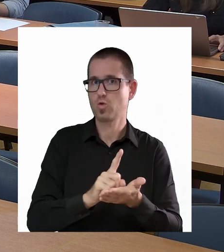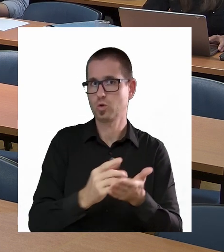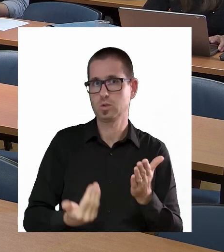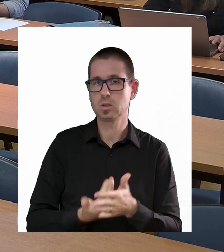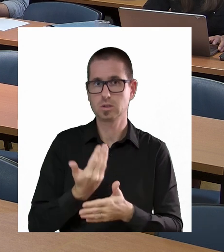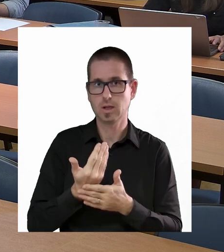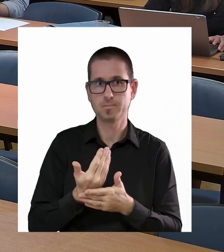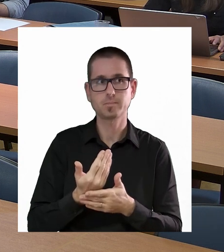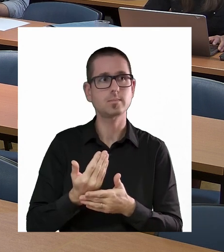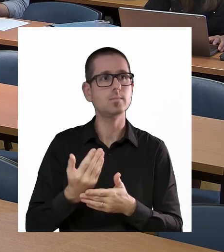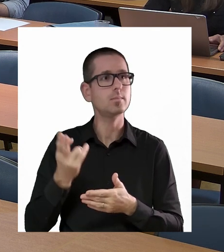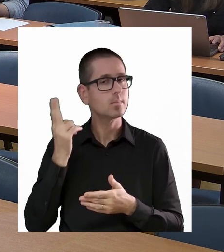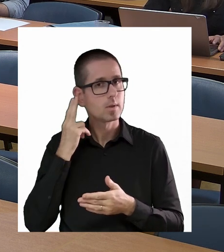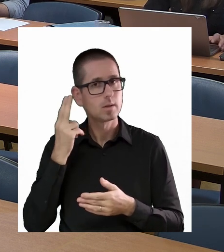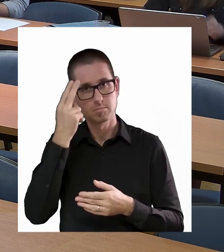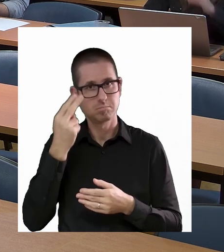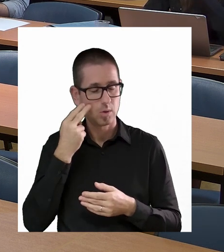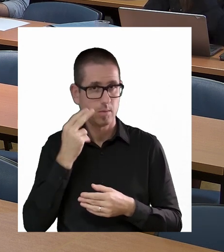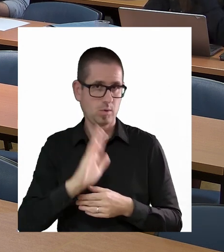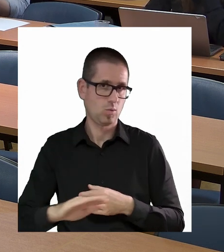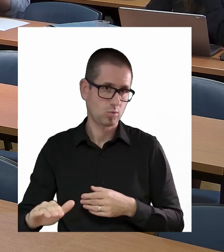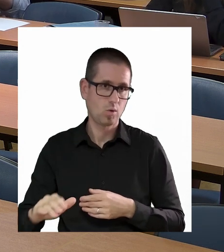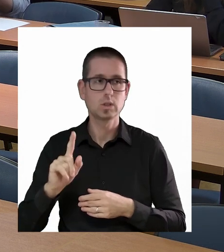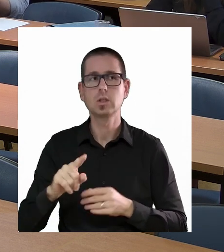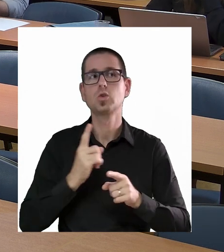and blind and deaf kids and also people.